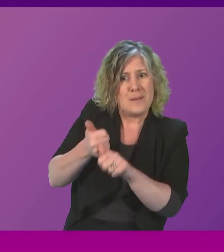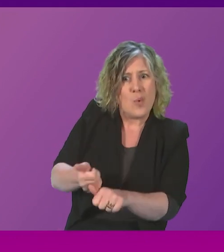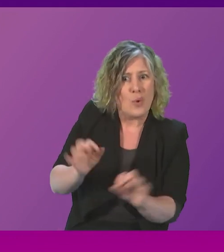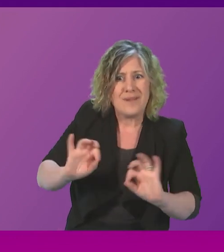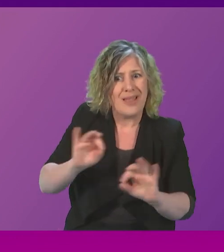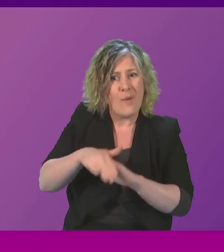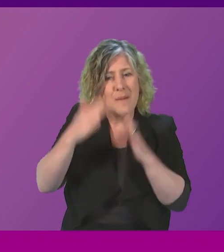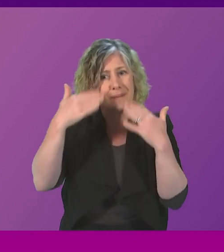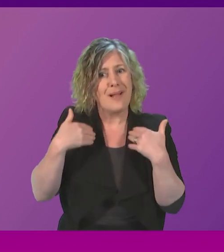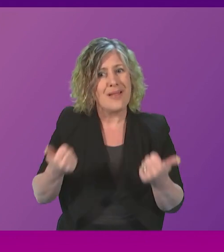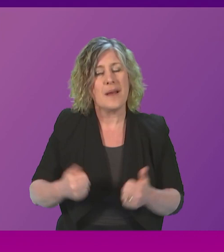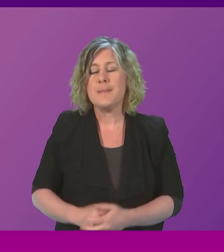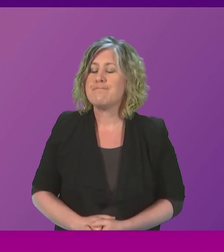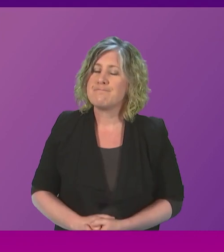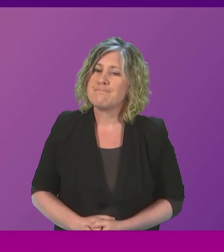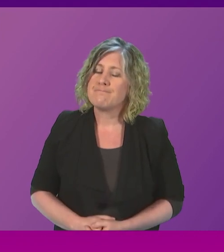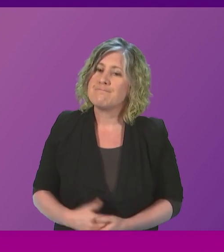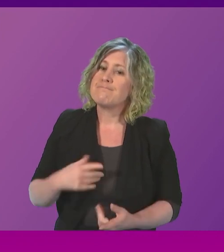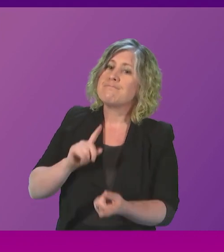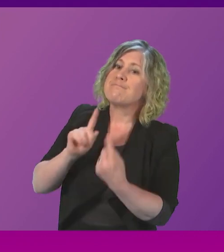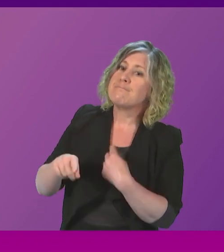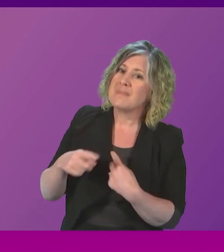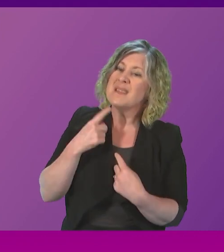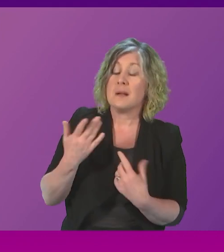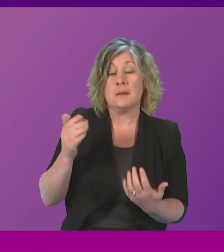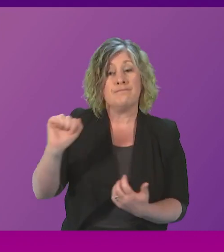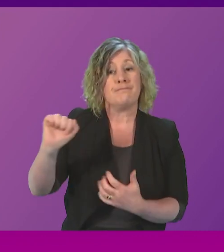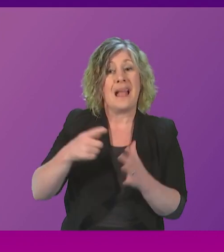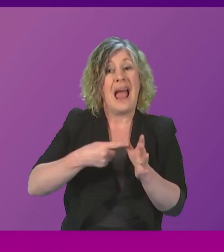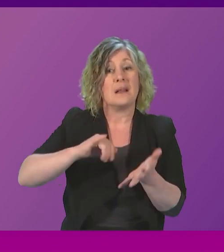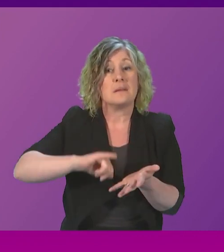As has become customary when Anas Sarwar asks such questions, he does not acknowledge the